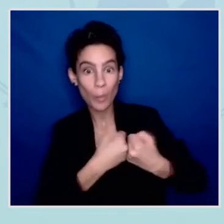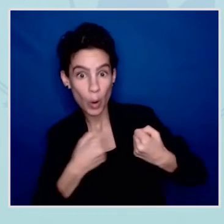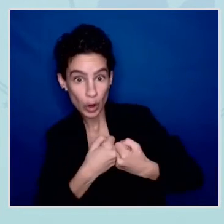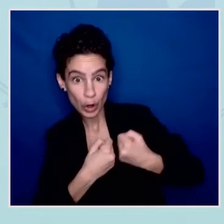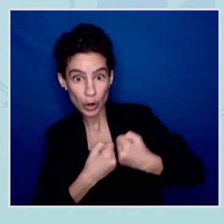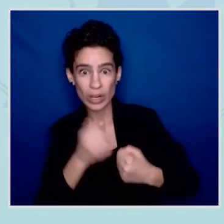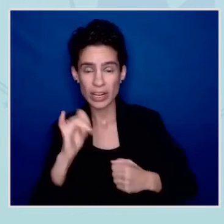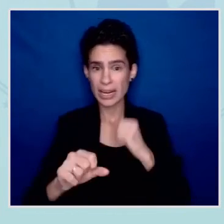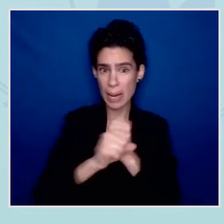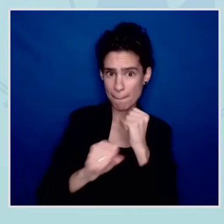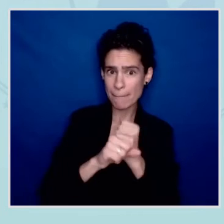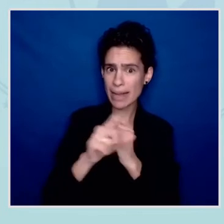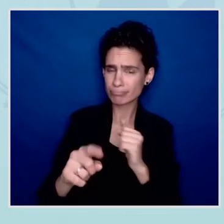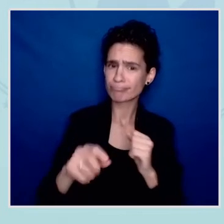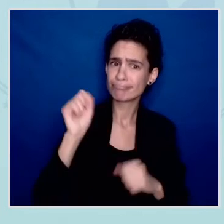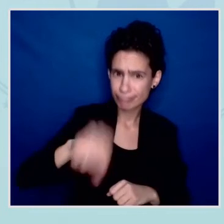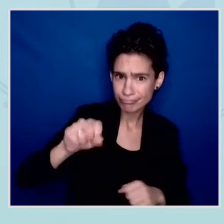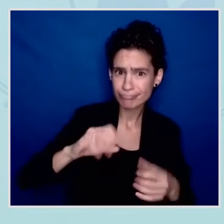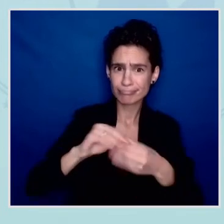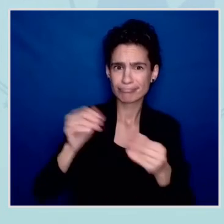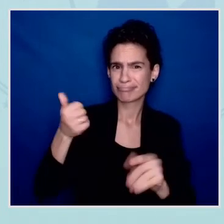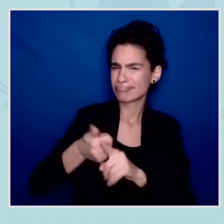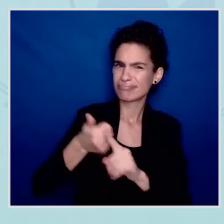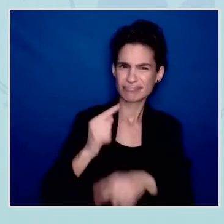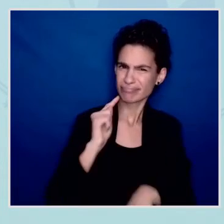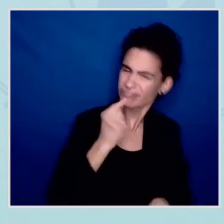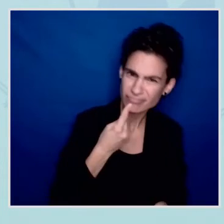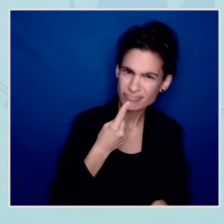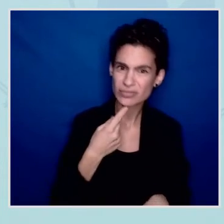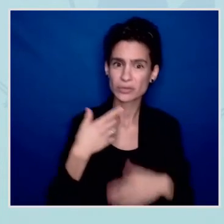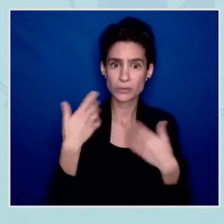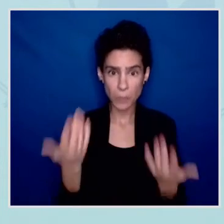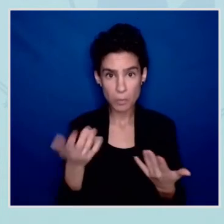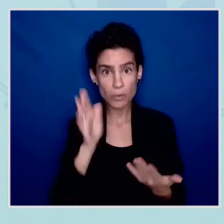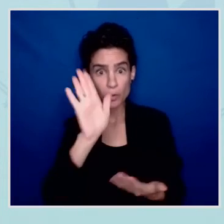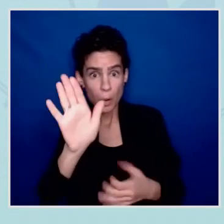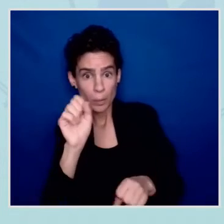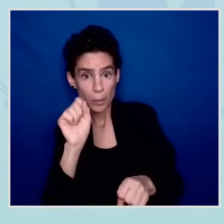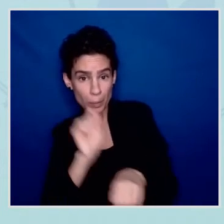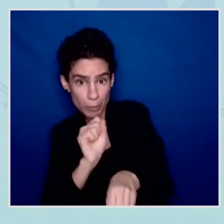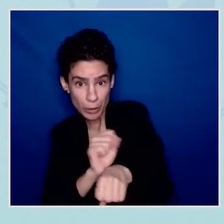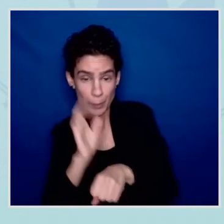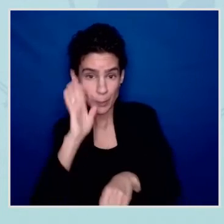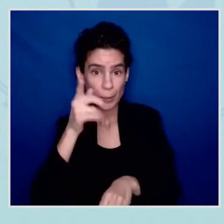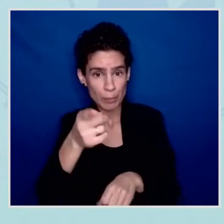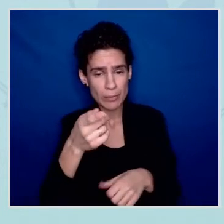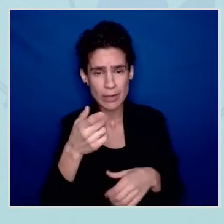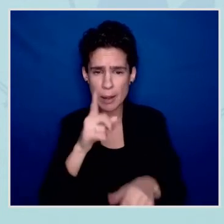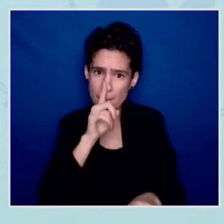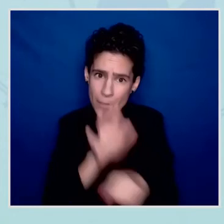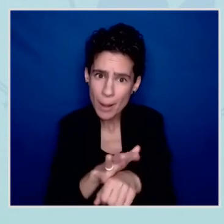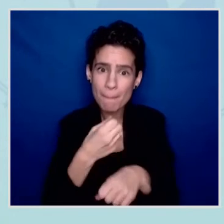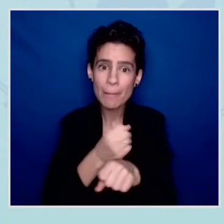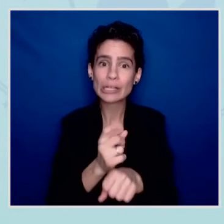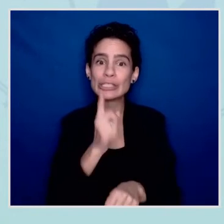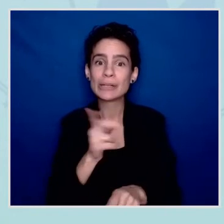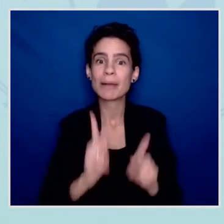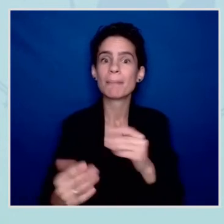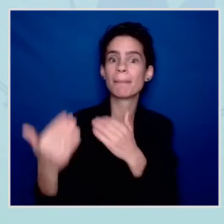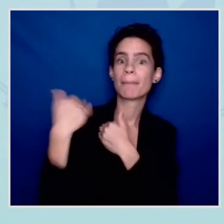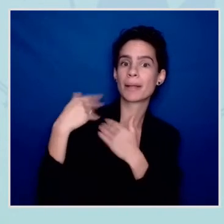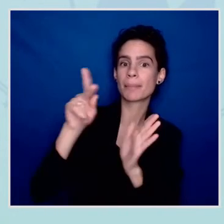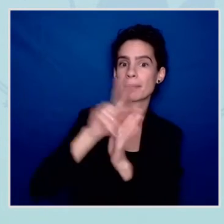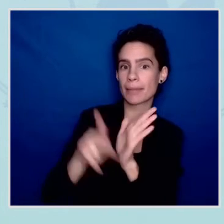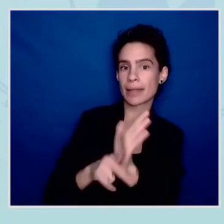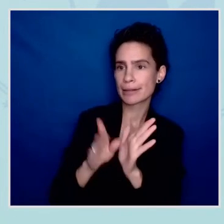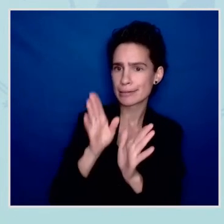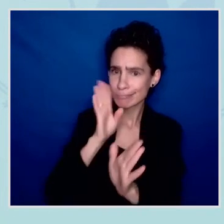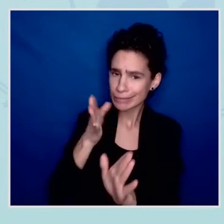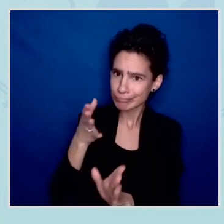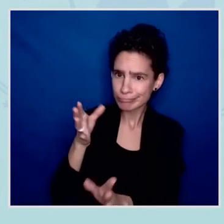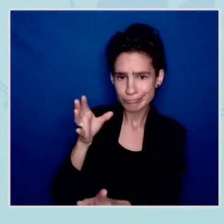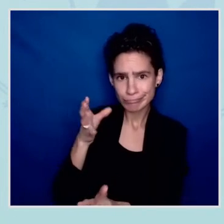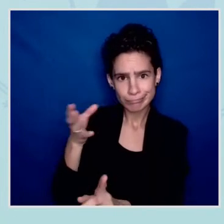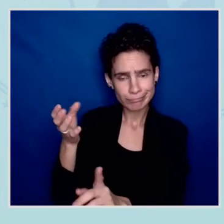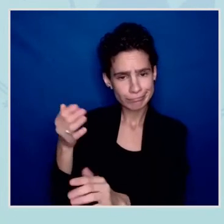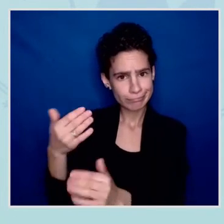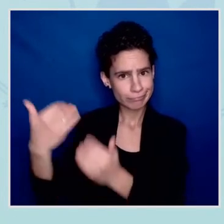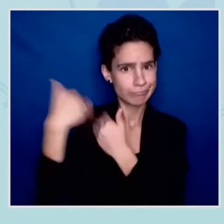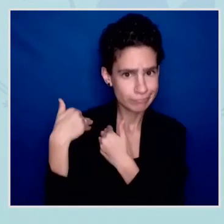AS A RESULT OF THE FAMILY